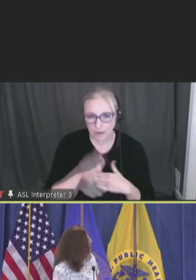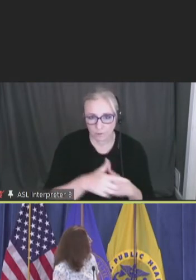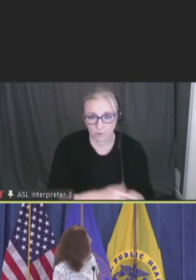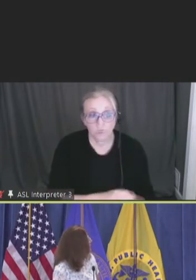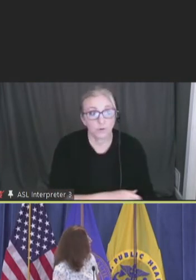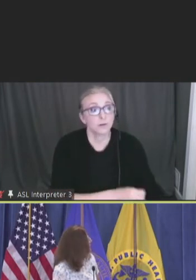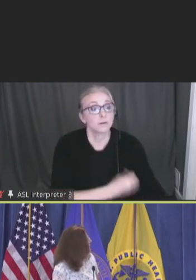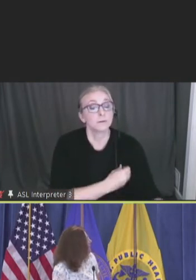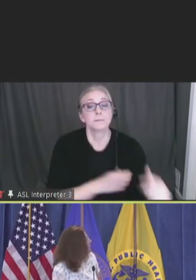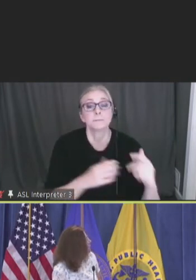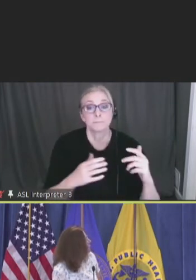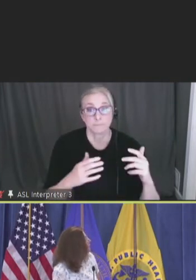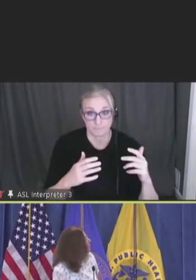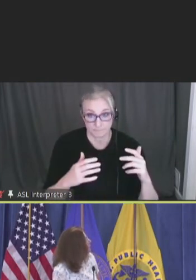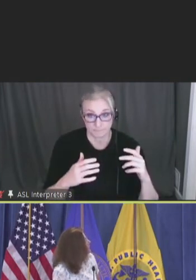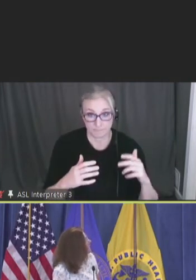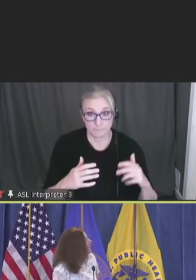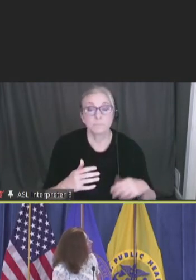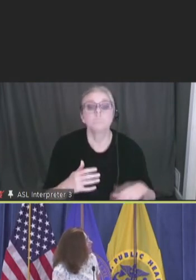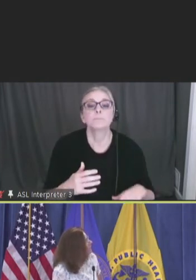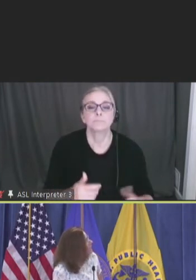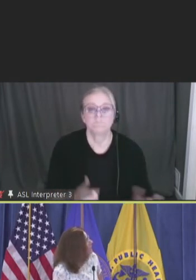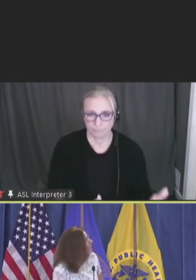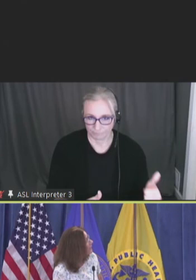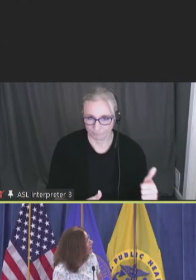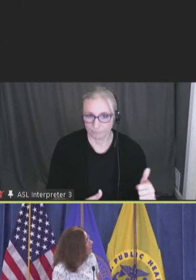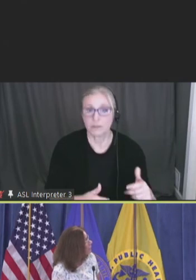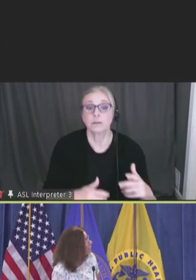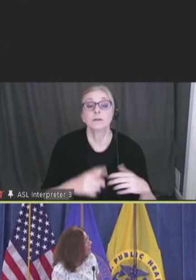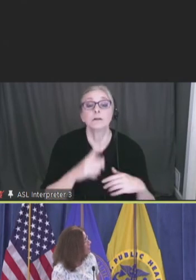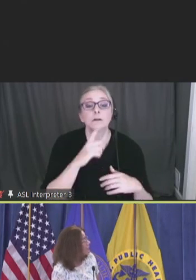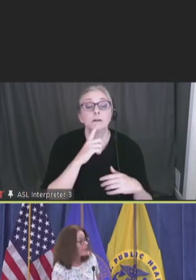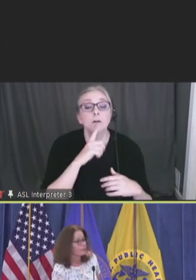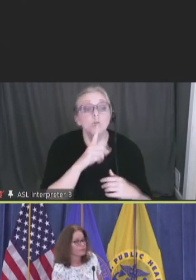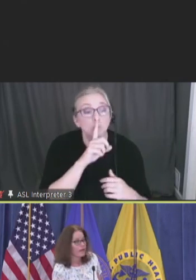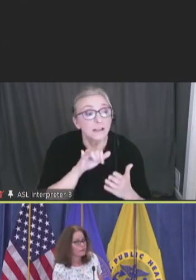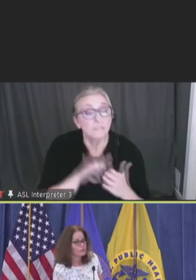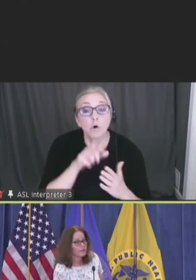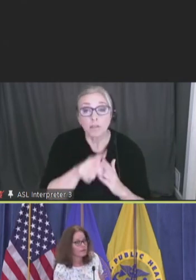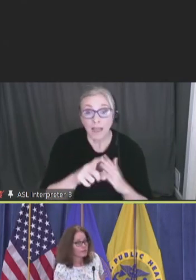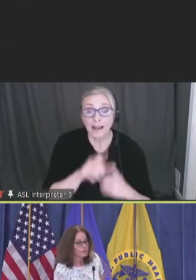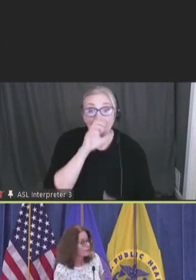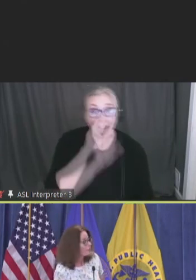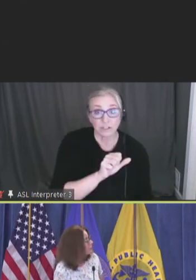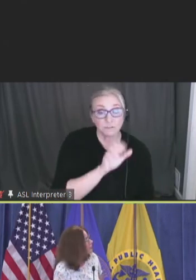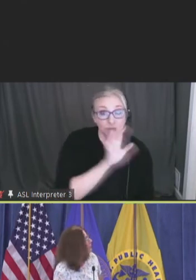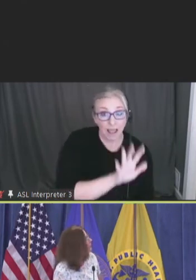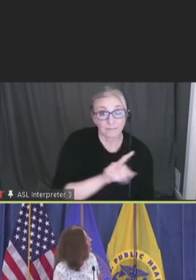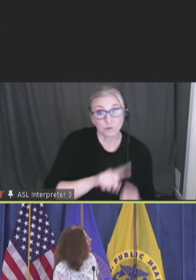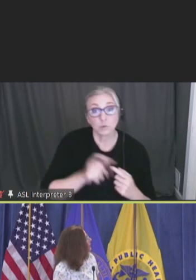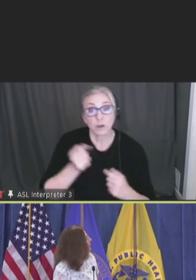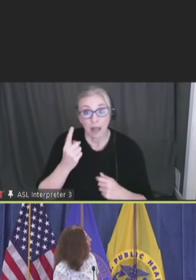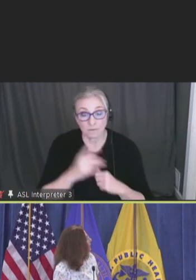So, moving to the safety of the monovalent booster in children aged 5 to 11 years.